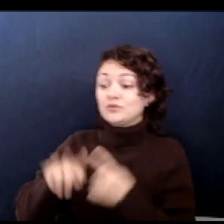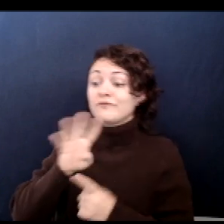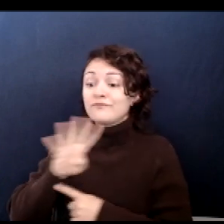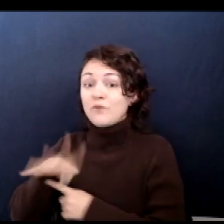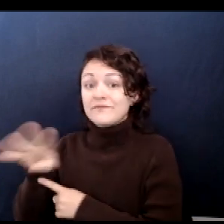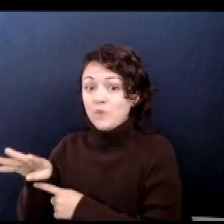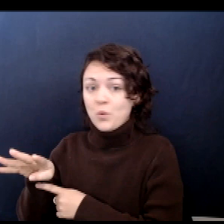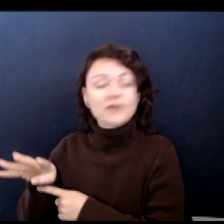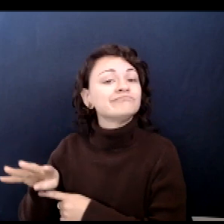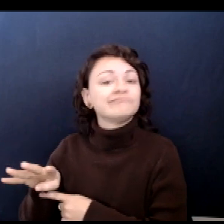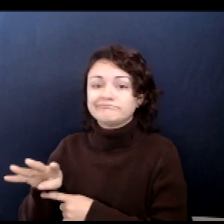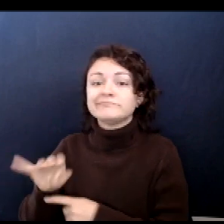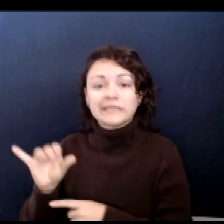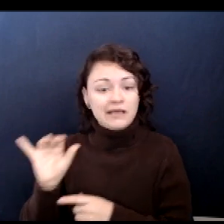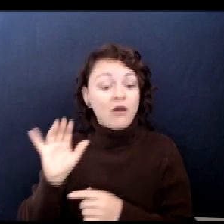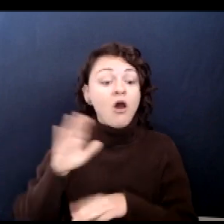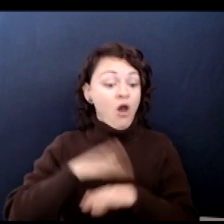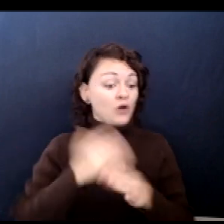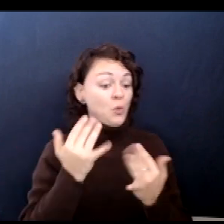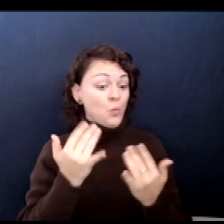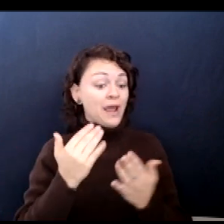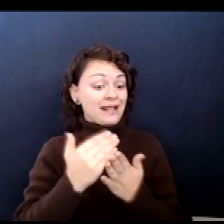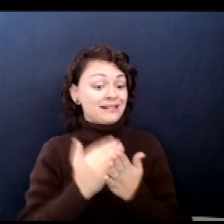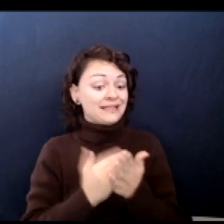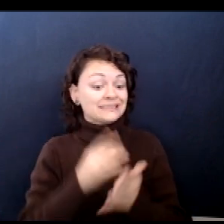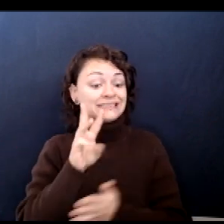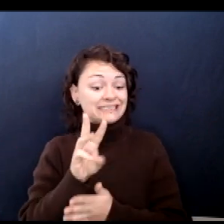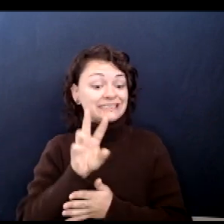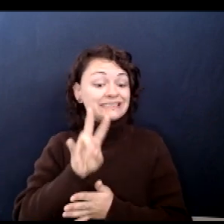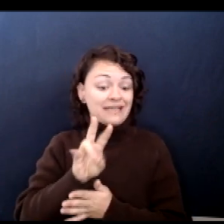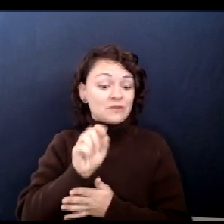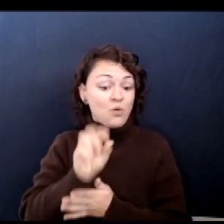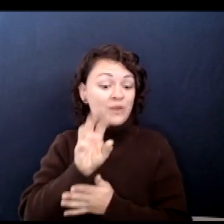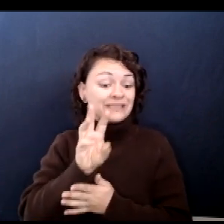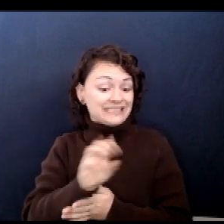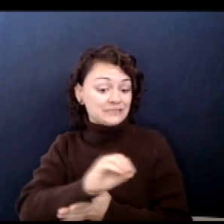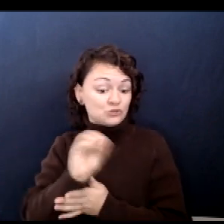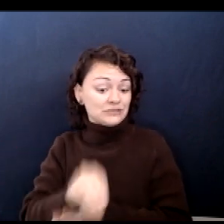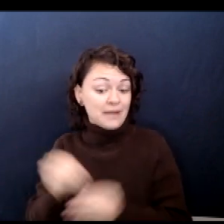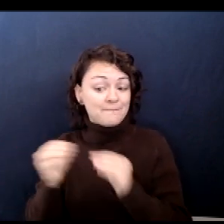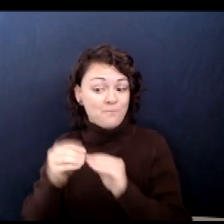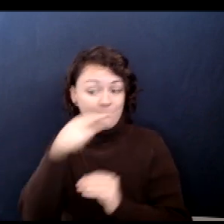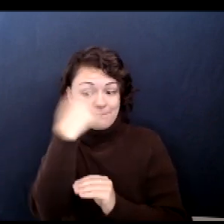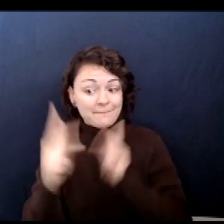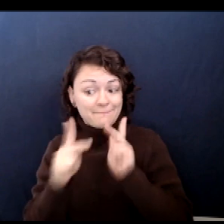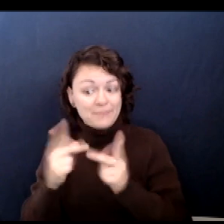On the weight list, there were 67.6% more black individuals that were weight listed.